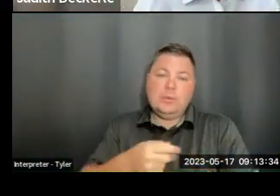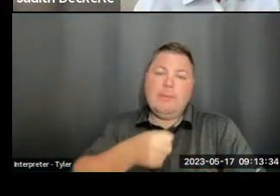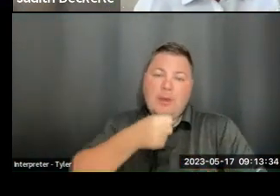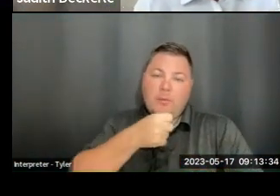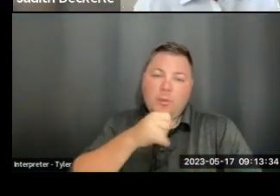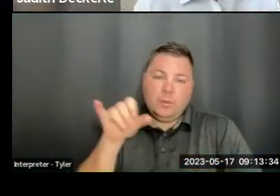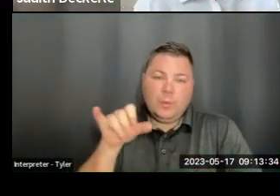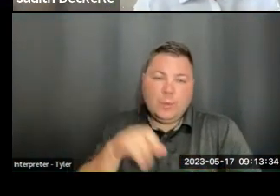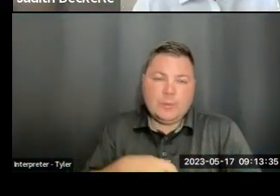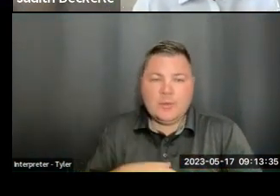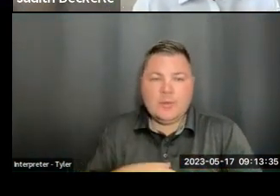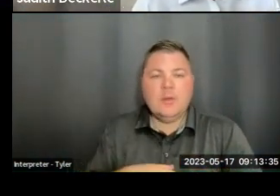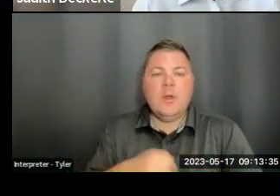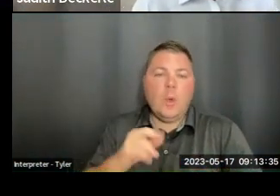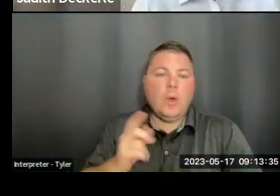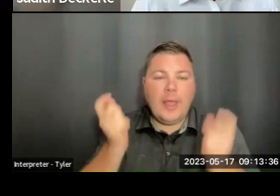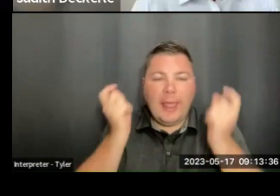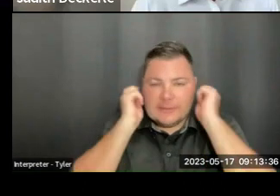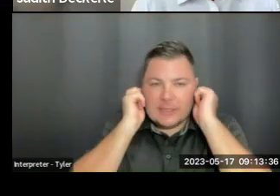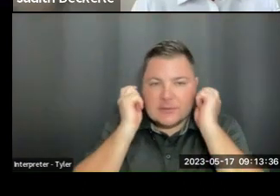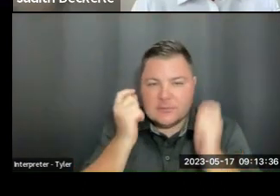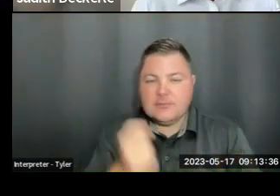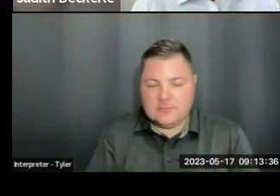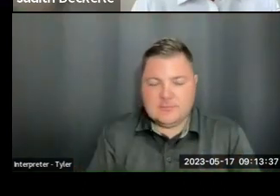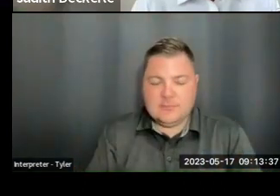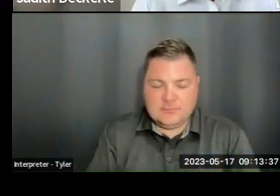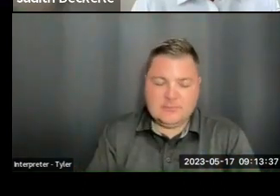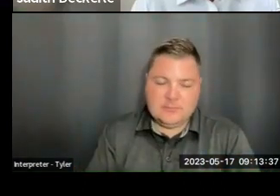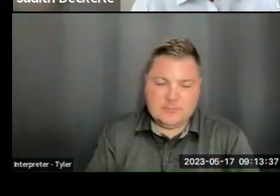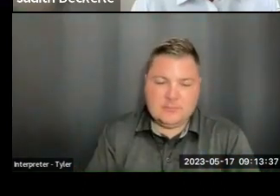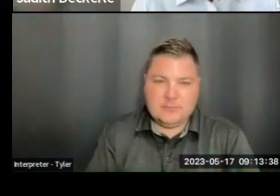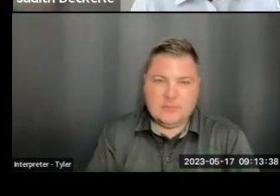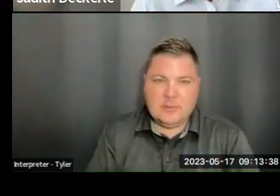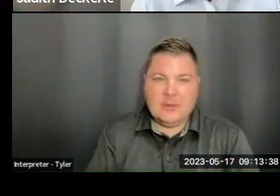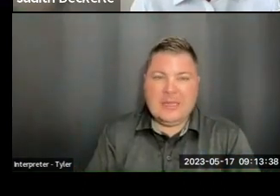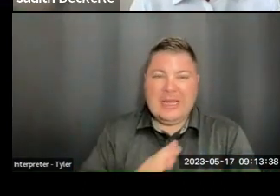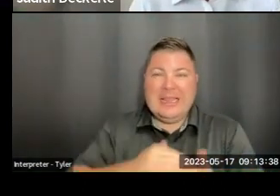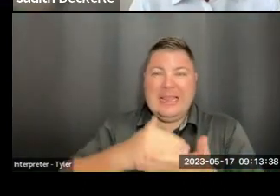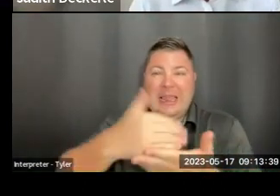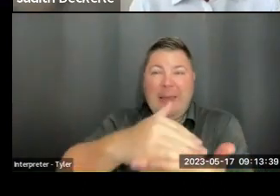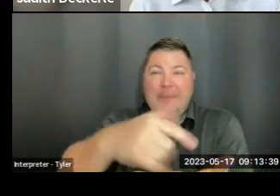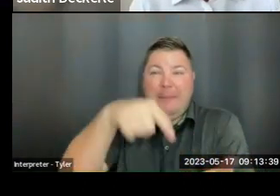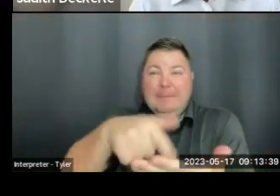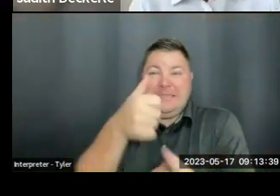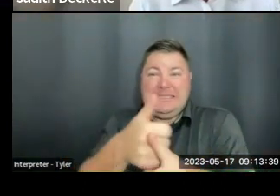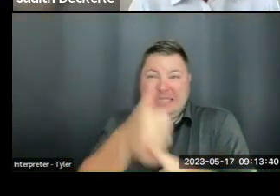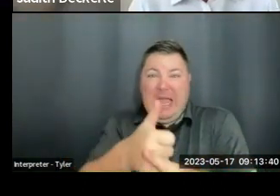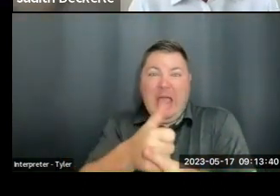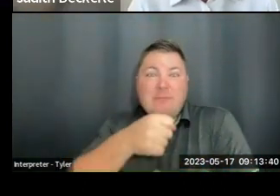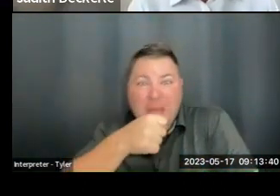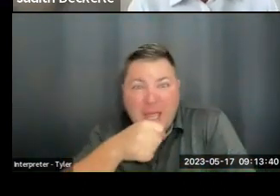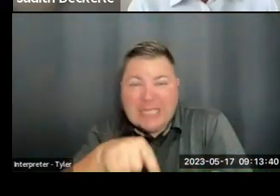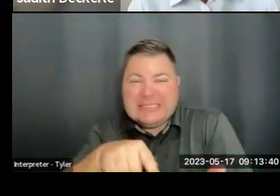If you have remote presenters, they should also use a microphone as well, or at least a headset.